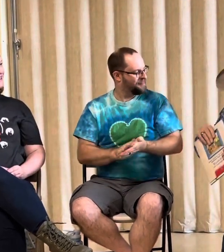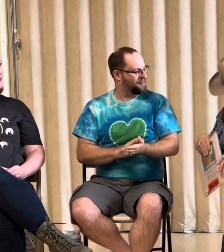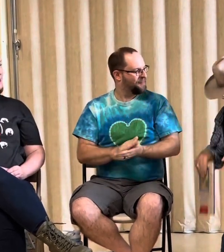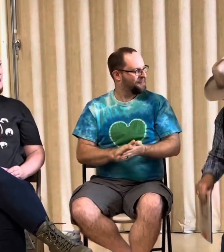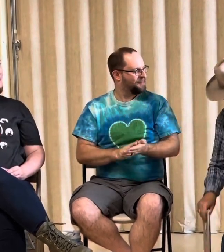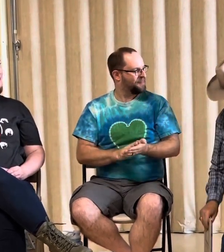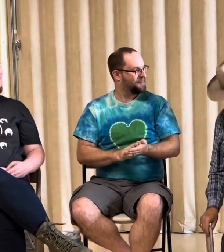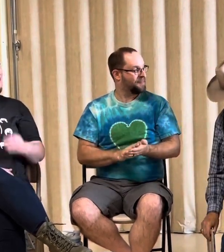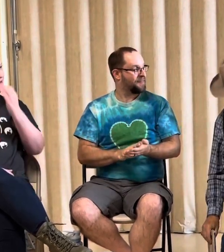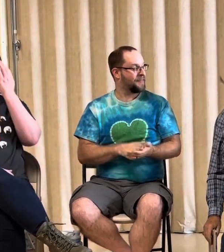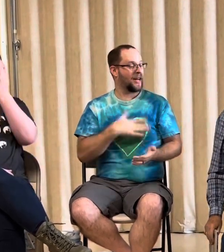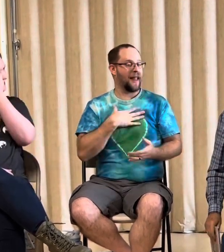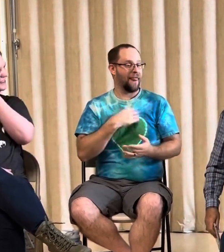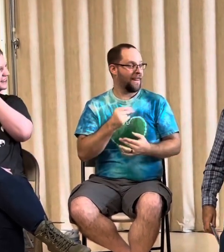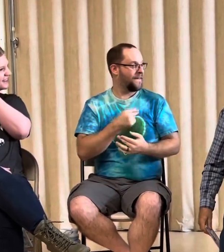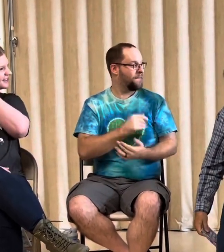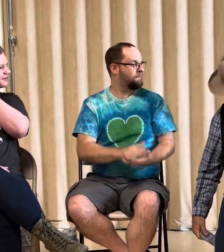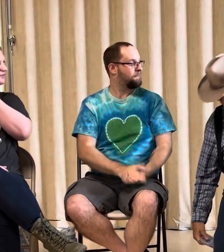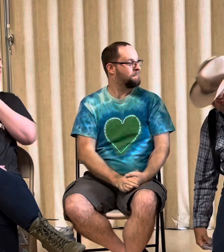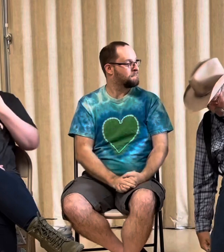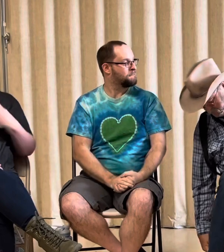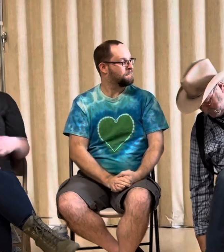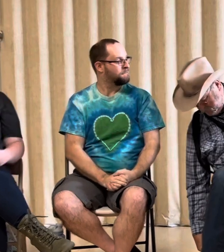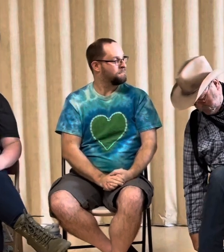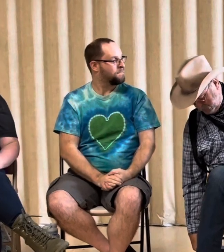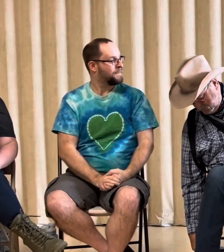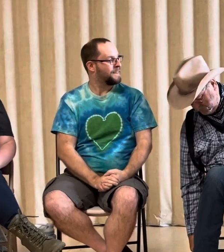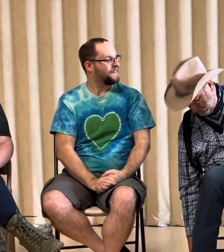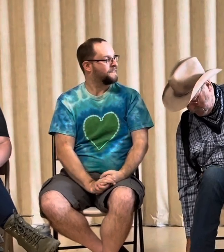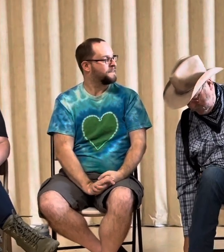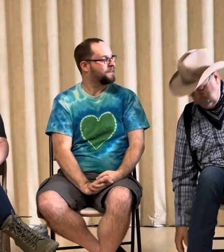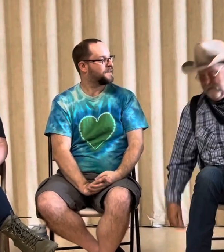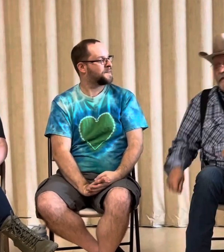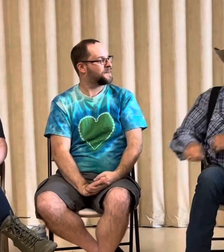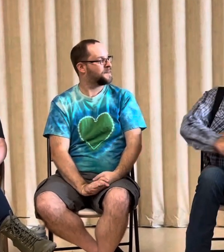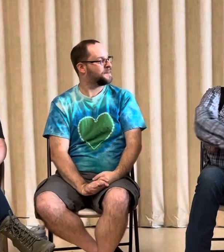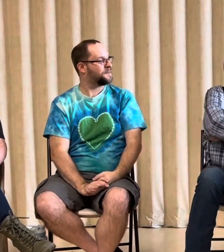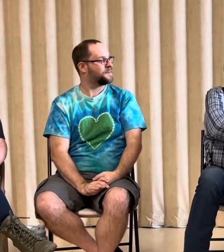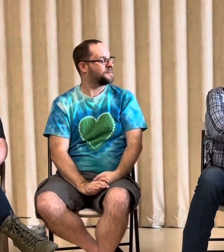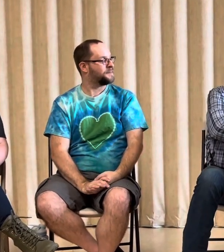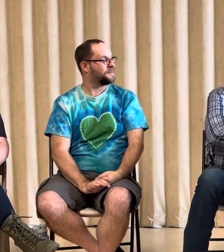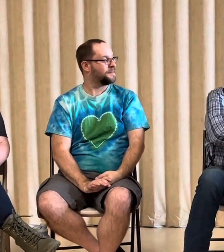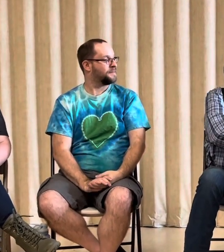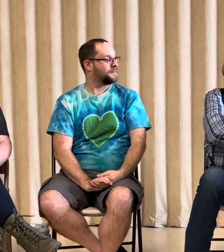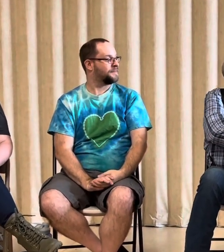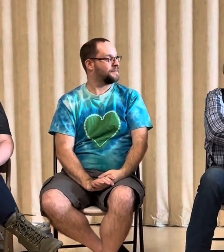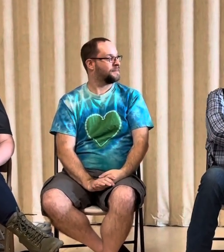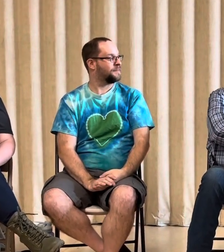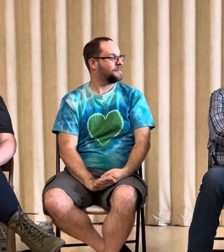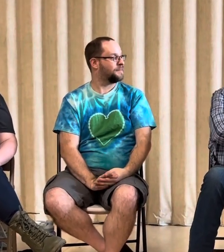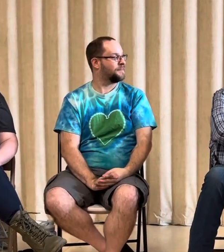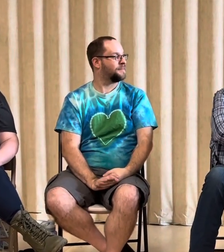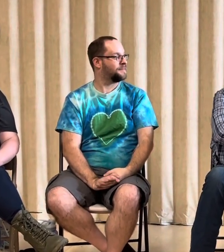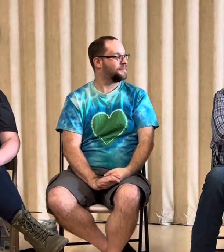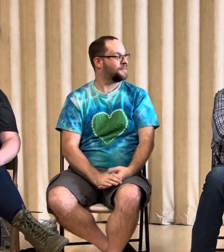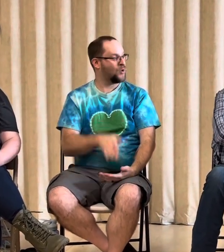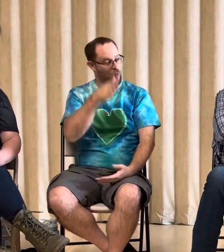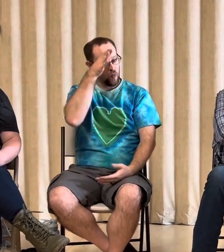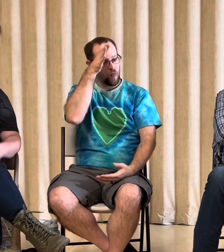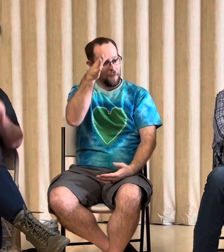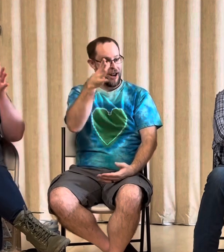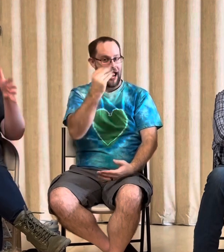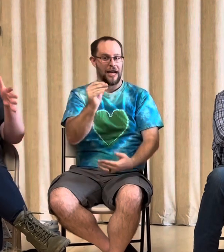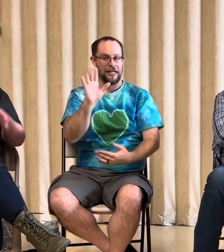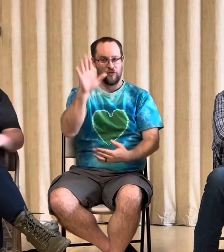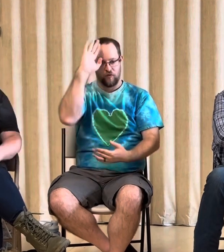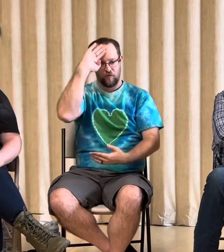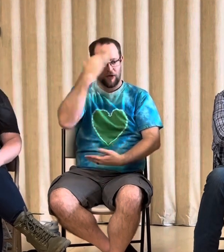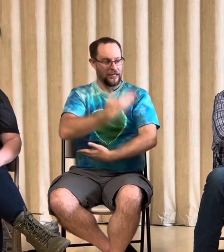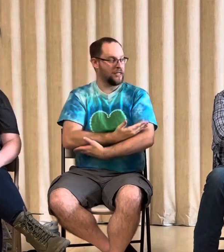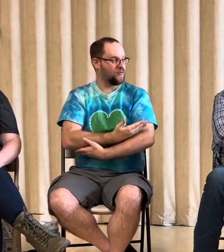Well, I like that book. I liked how the grandpa and his grandson were able to